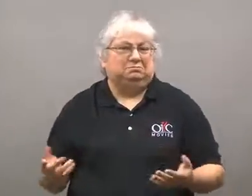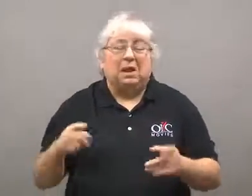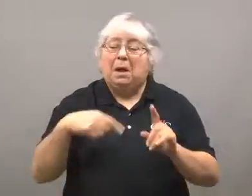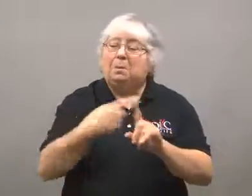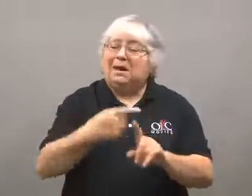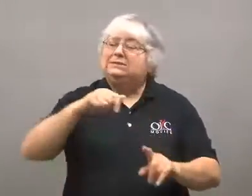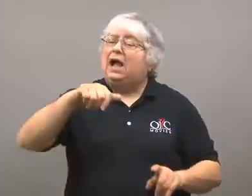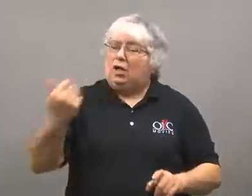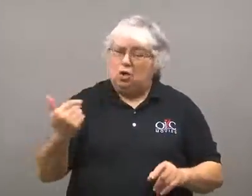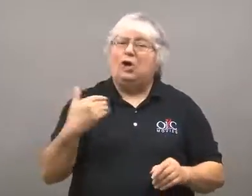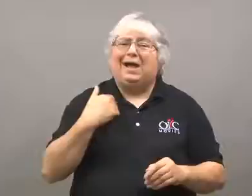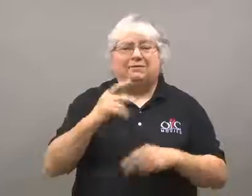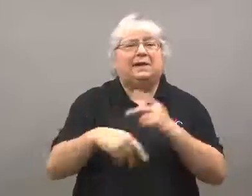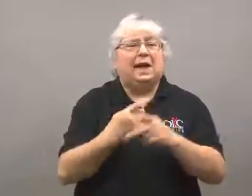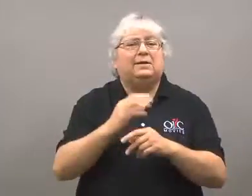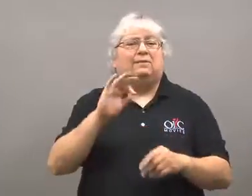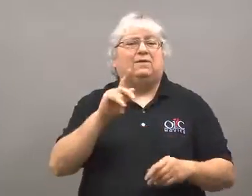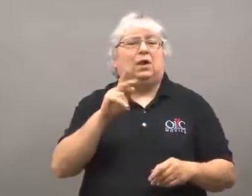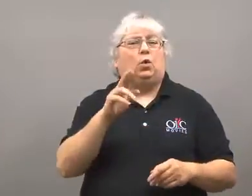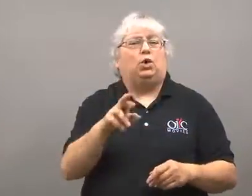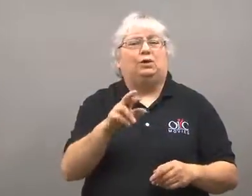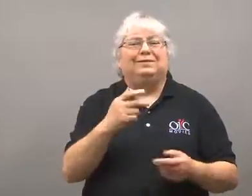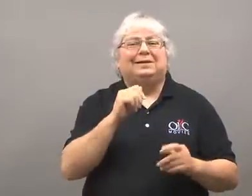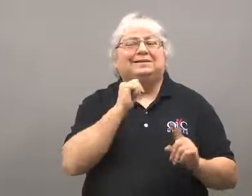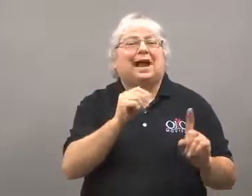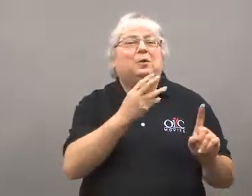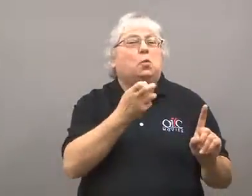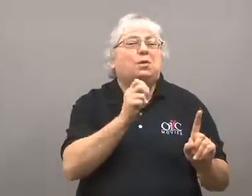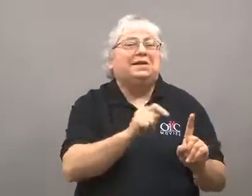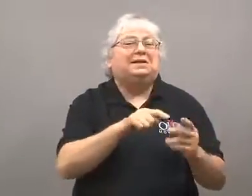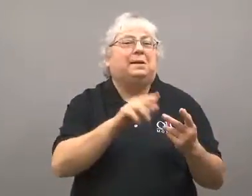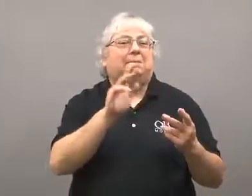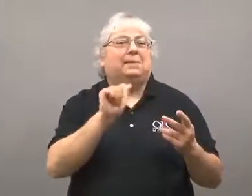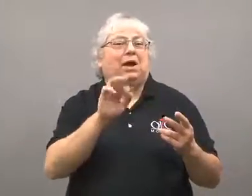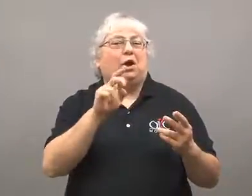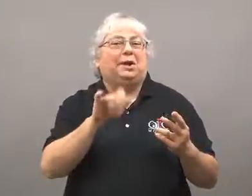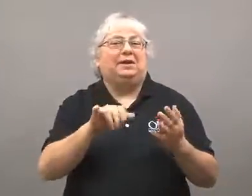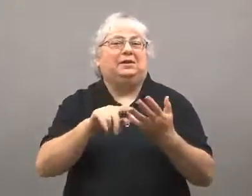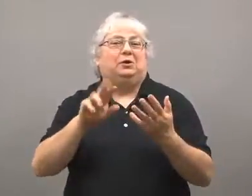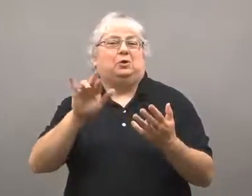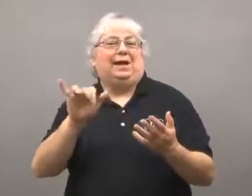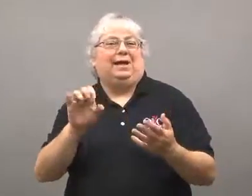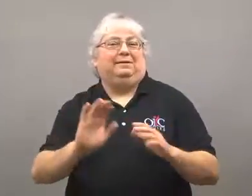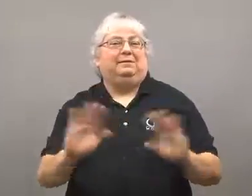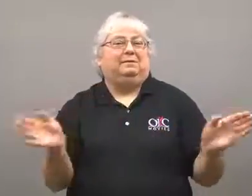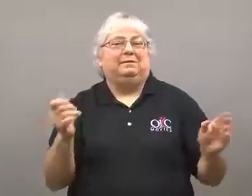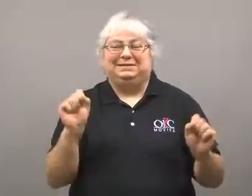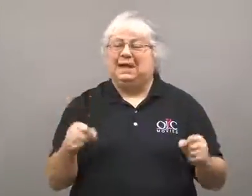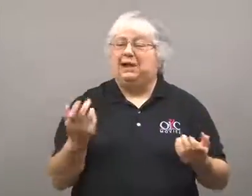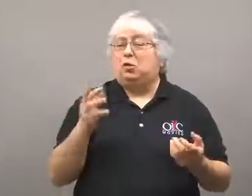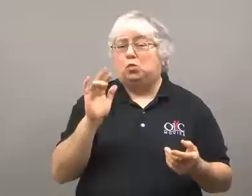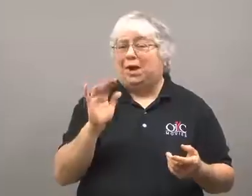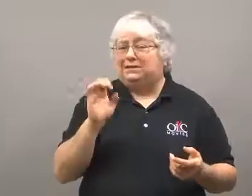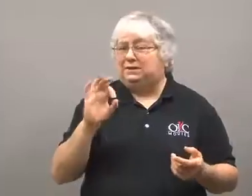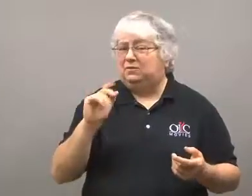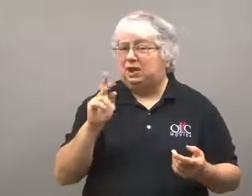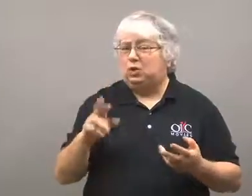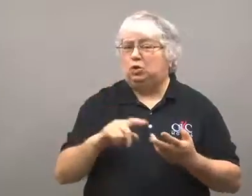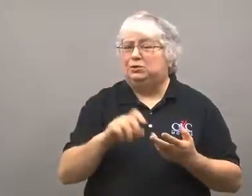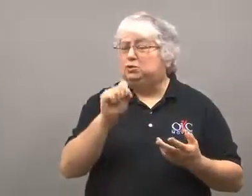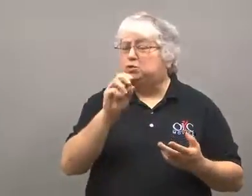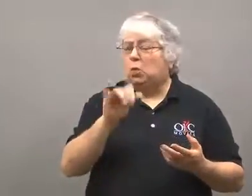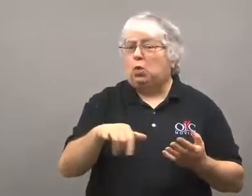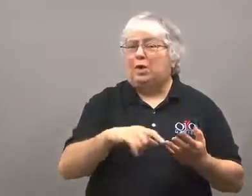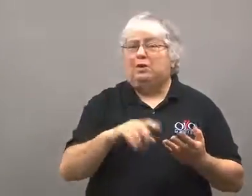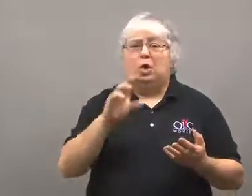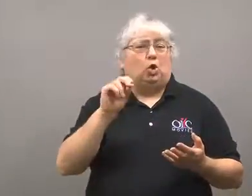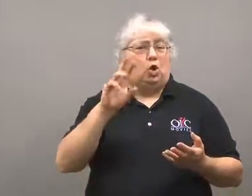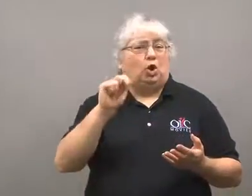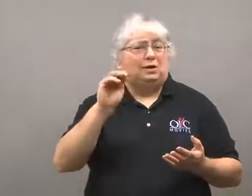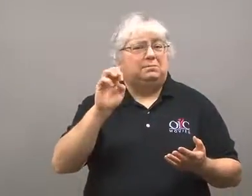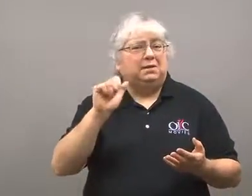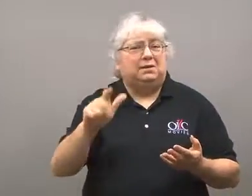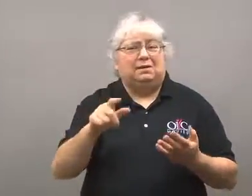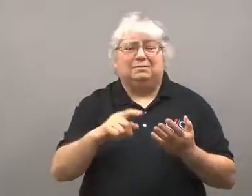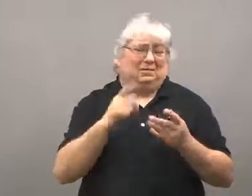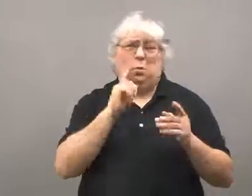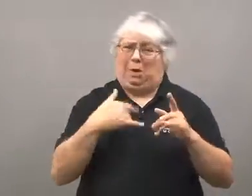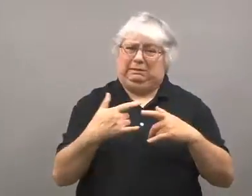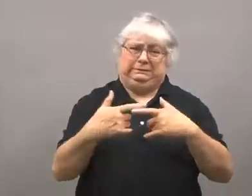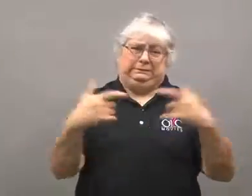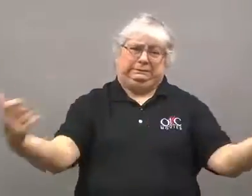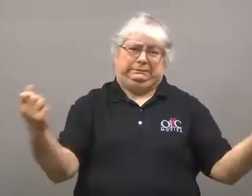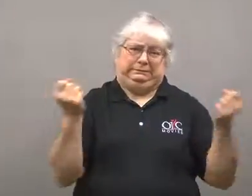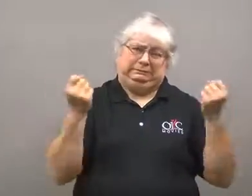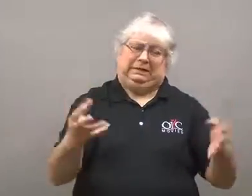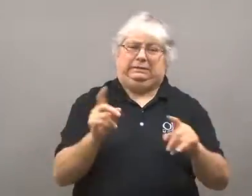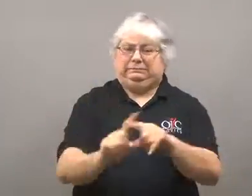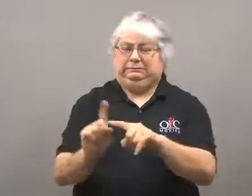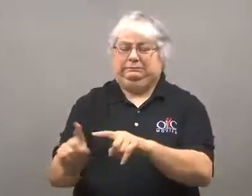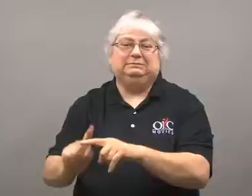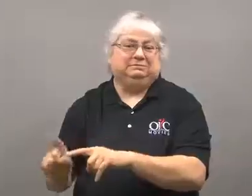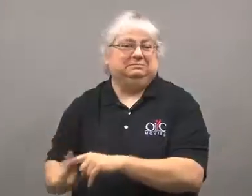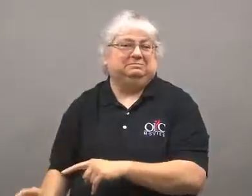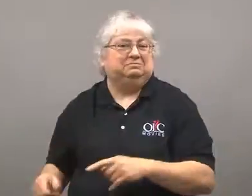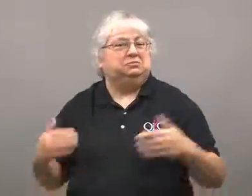There are other types of flour besides wheat, barley and rye.